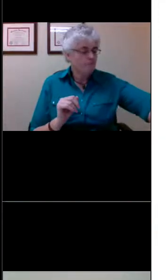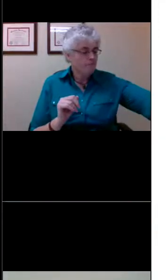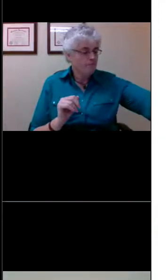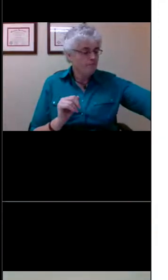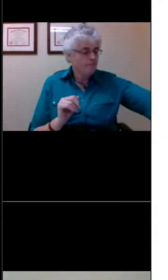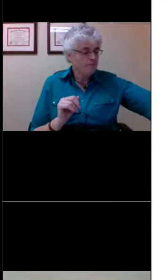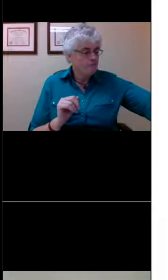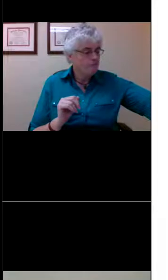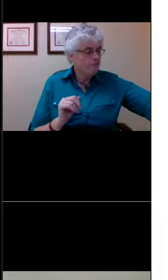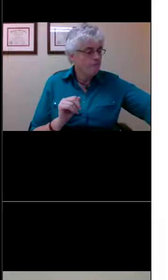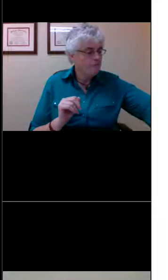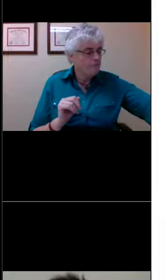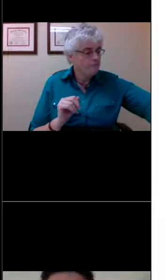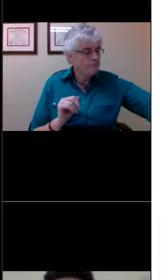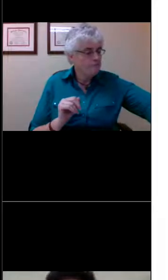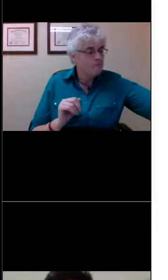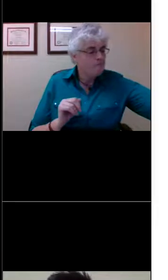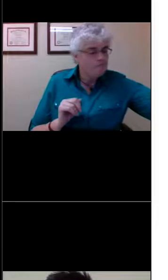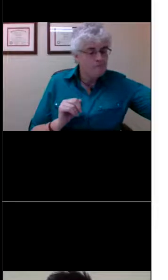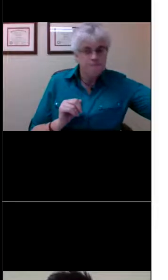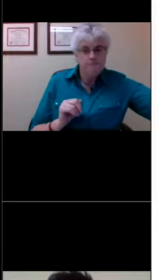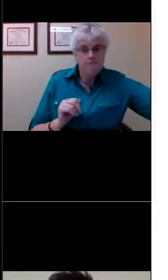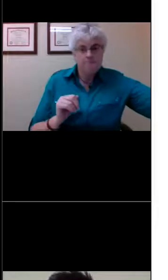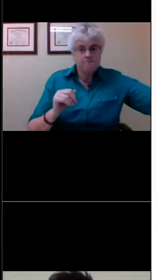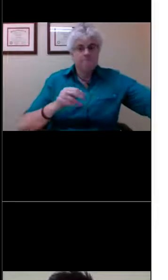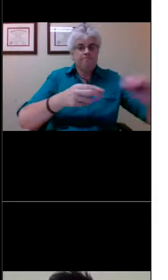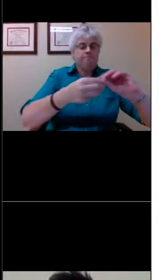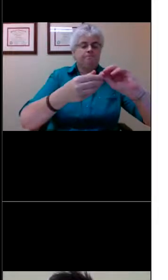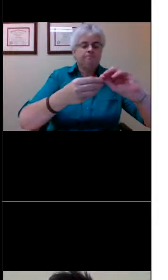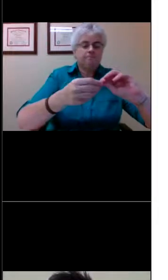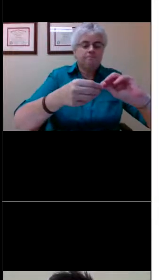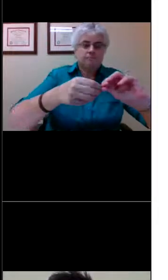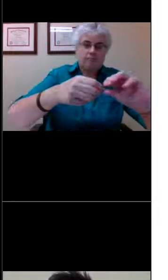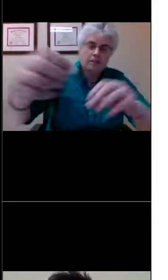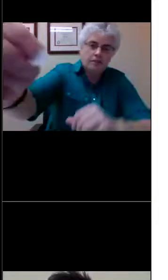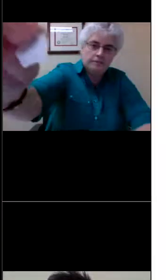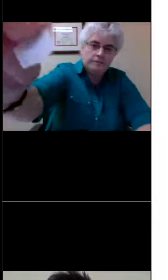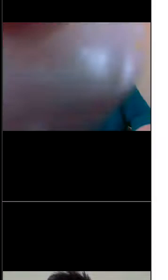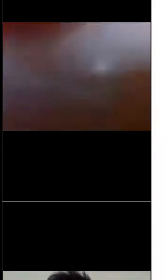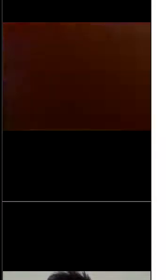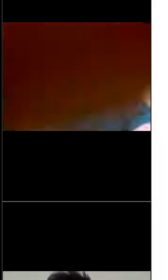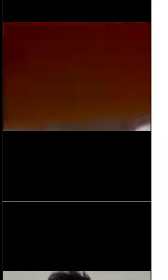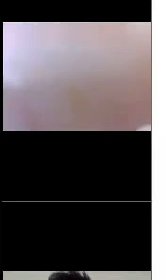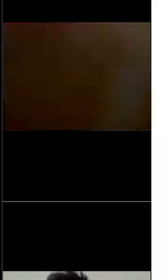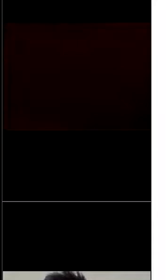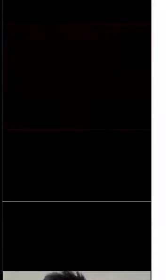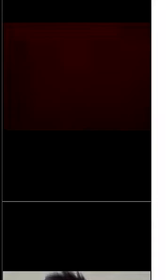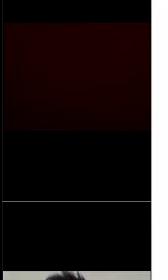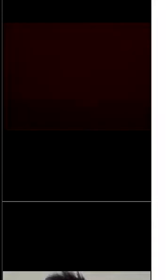I think, oh, go ahead Skye did you want to- Skye: Oh no, I